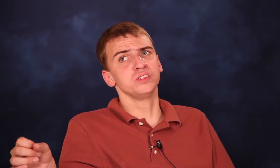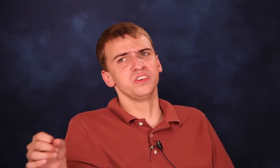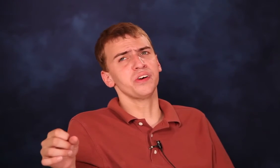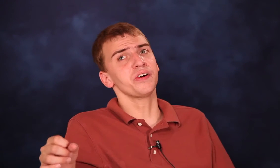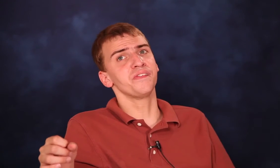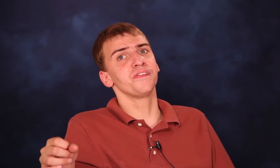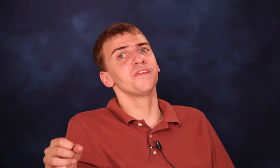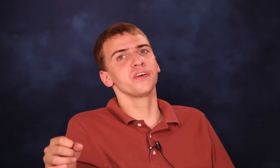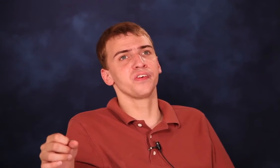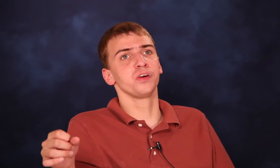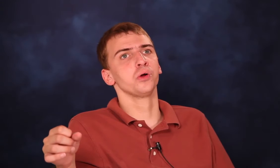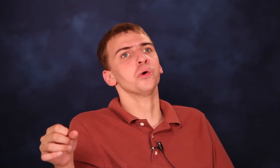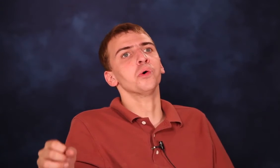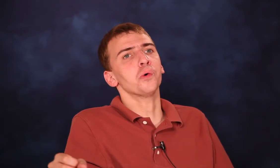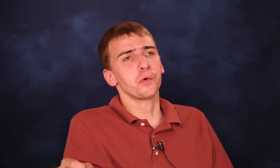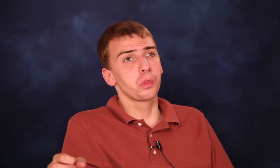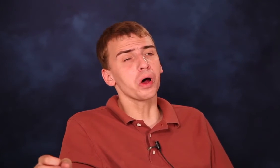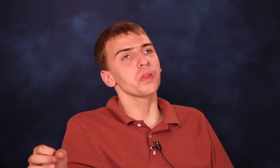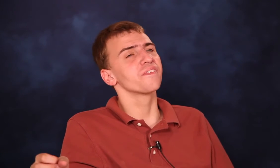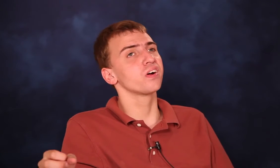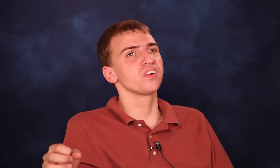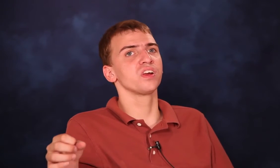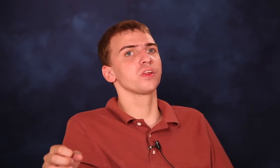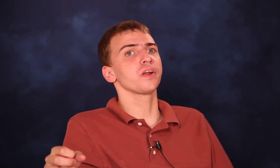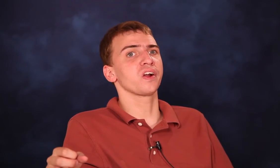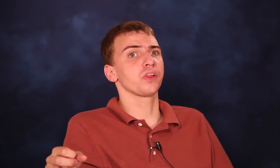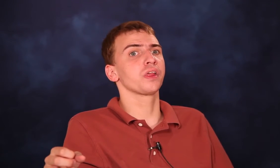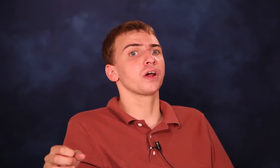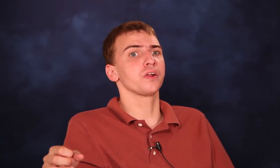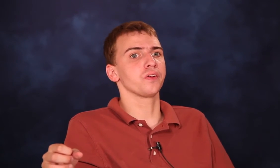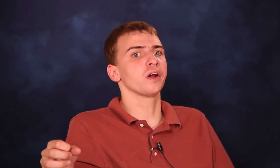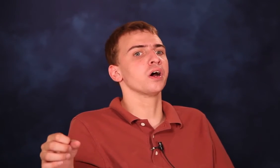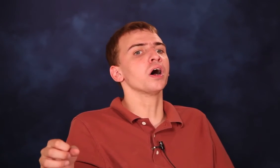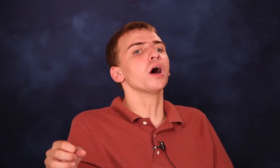share information without your patient's consent.